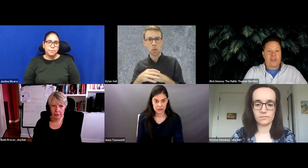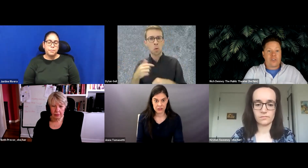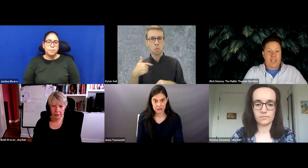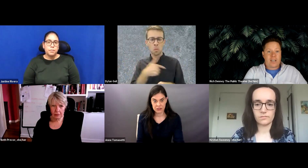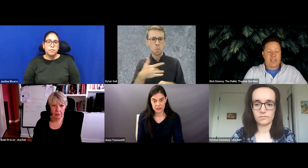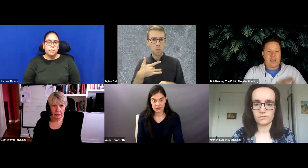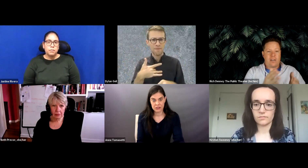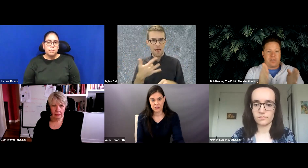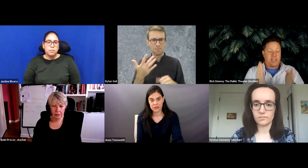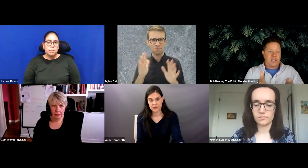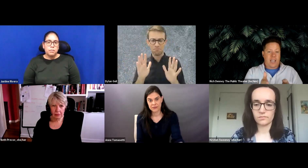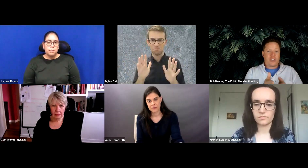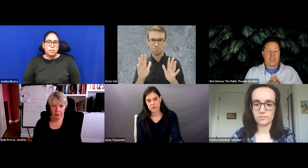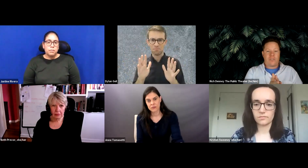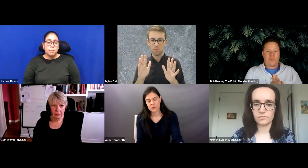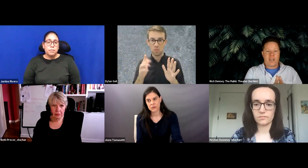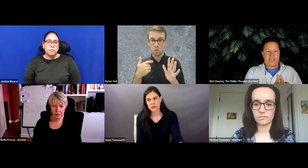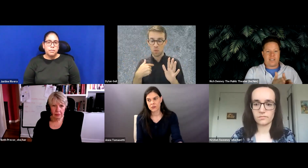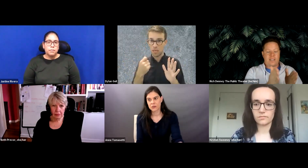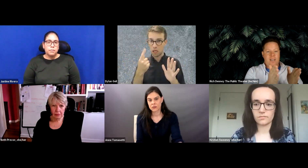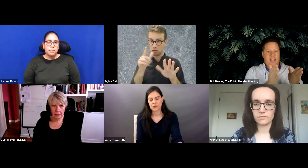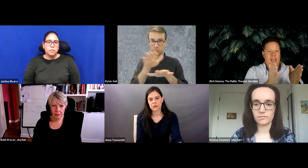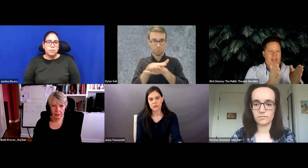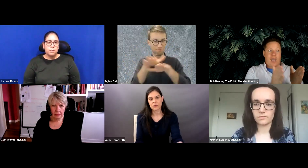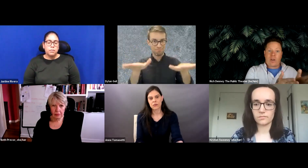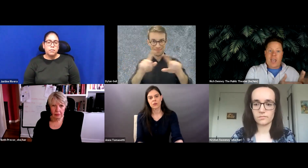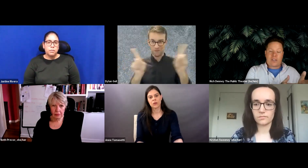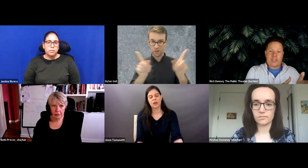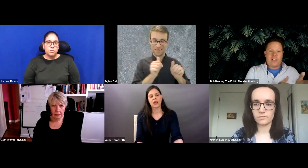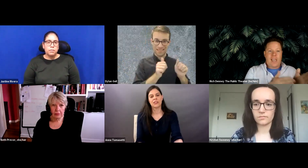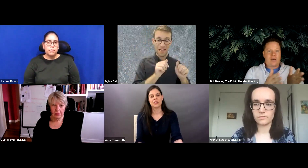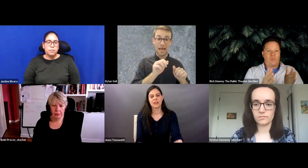understanding of the delineation of what is Equity after, and